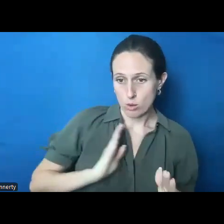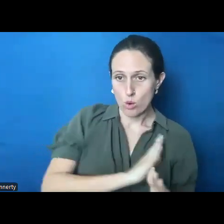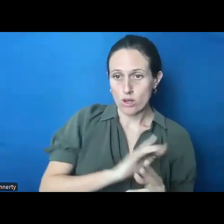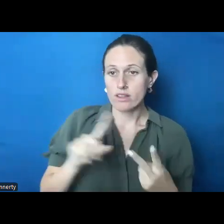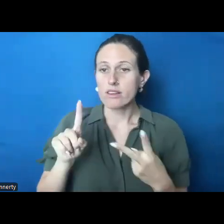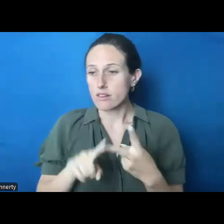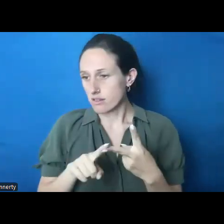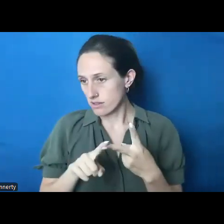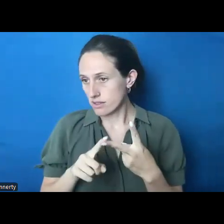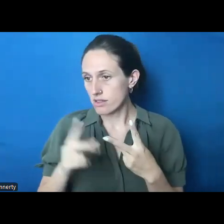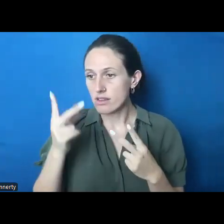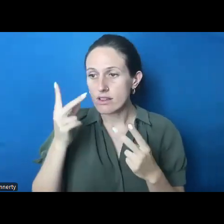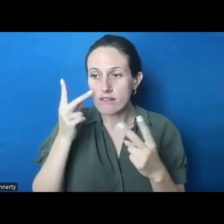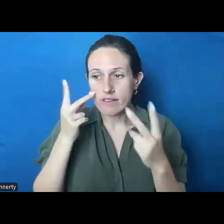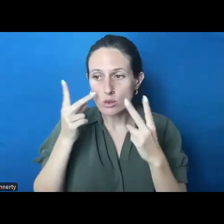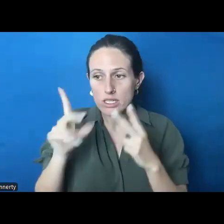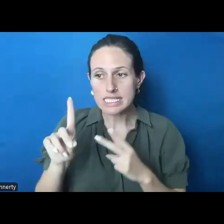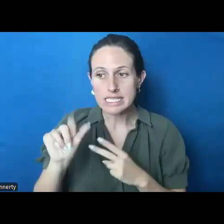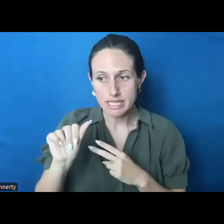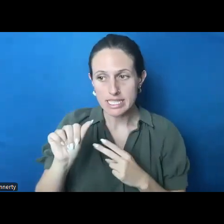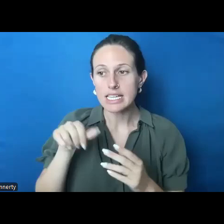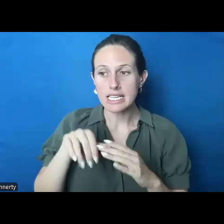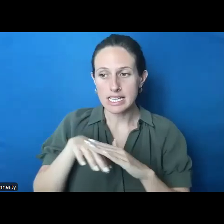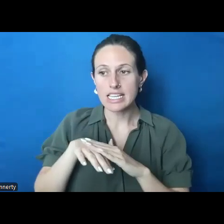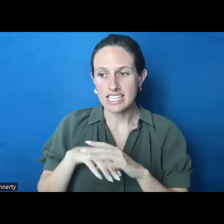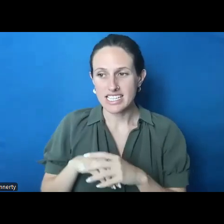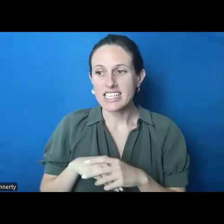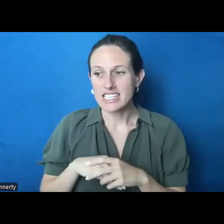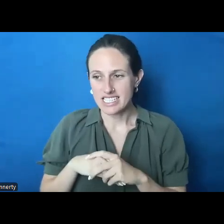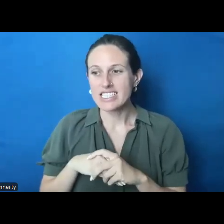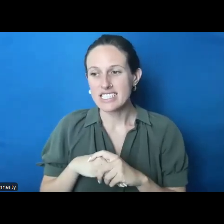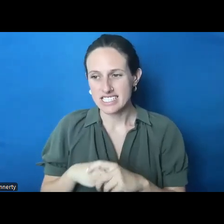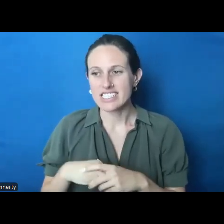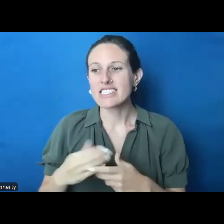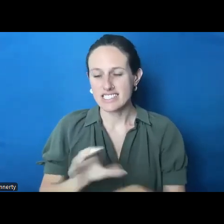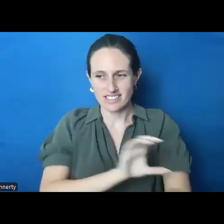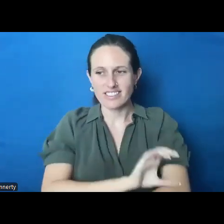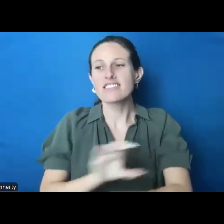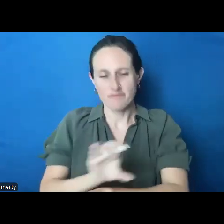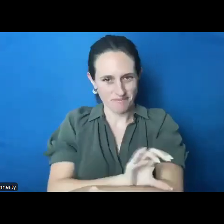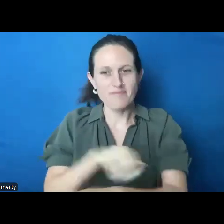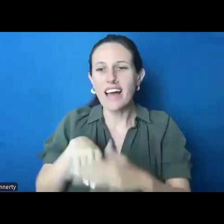the Digital Accessibility and Equity Governance Board. We're also continually updating our